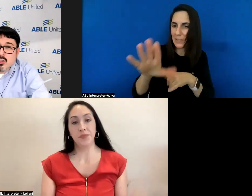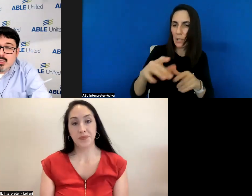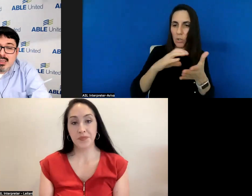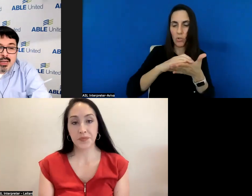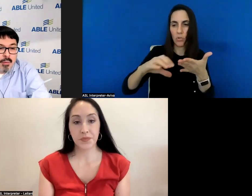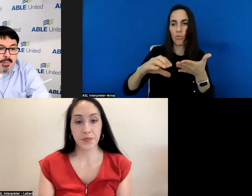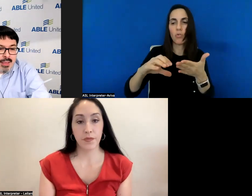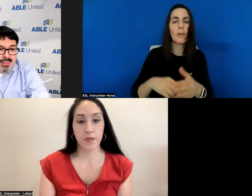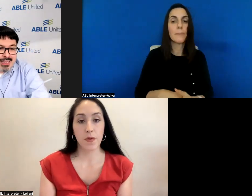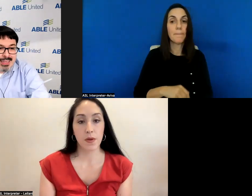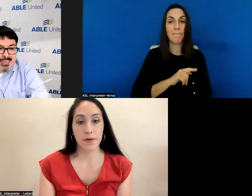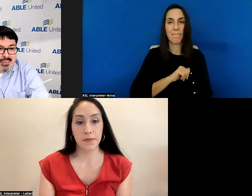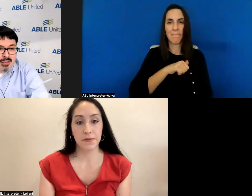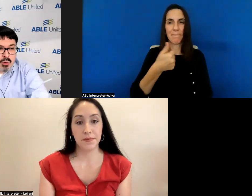that's unique. 11:45:41 And this kind of ties in the some